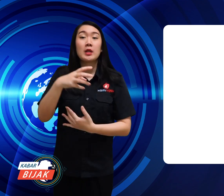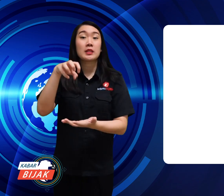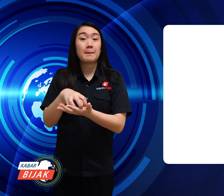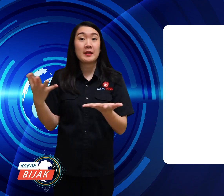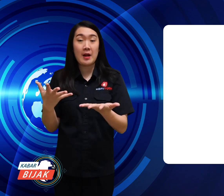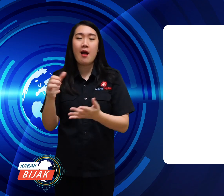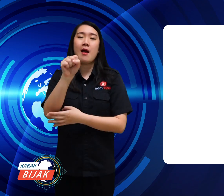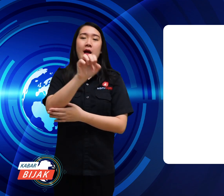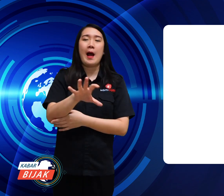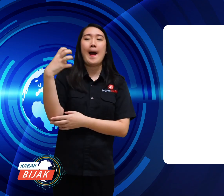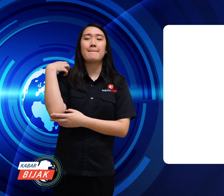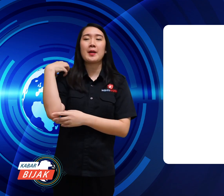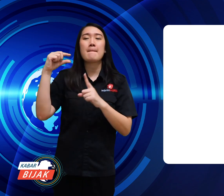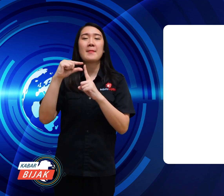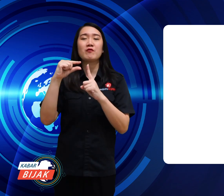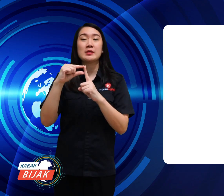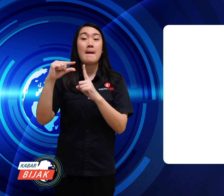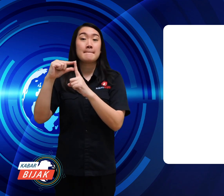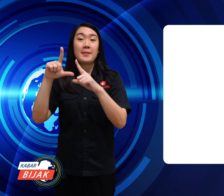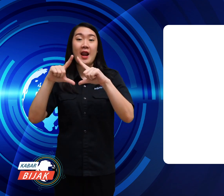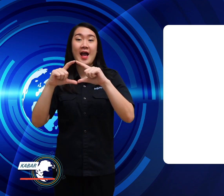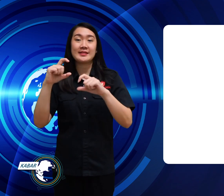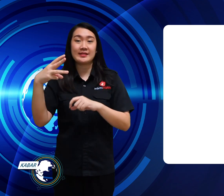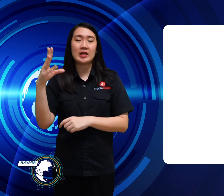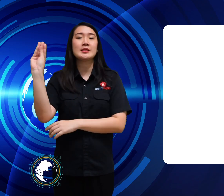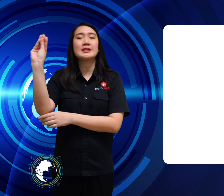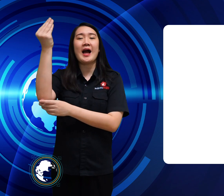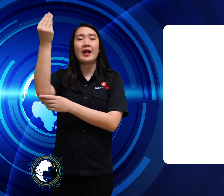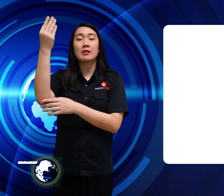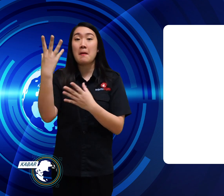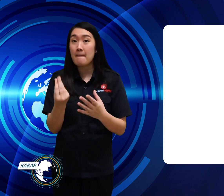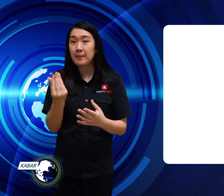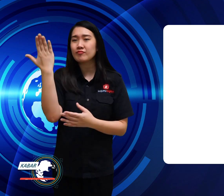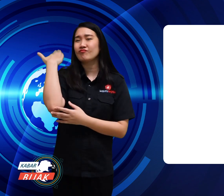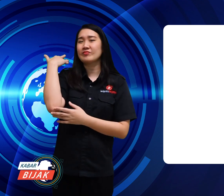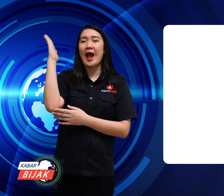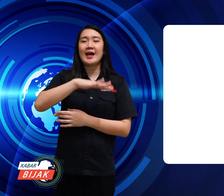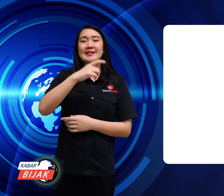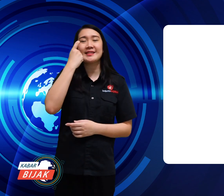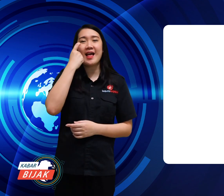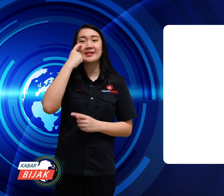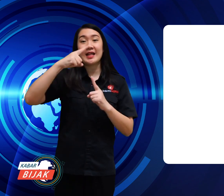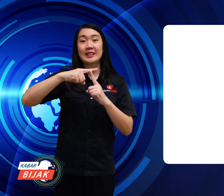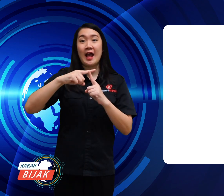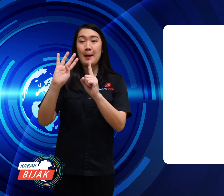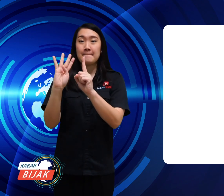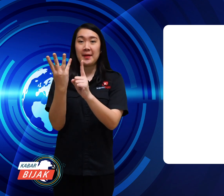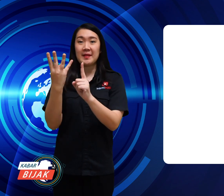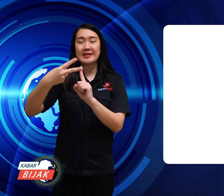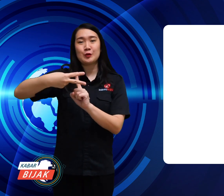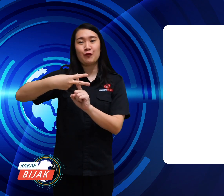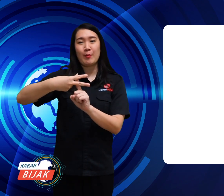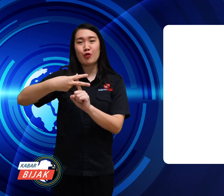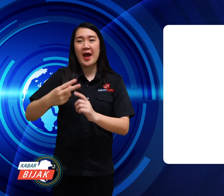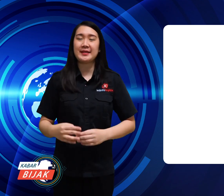at @America Pacific Place Jakarta, yesterday Tuesday 14th February.